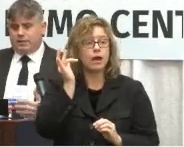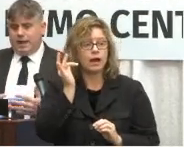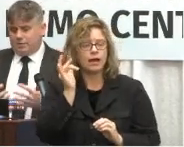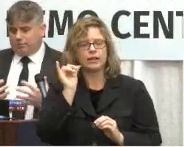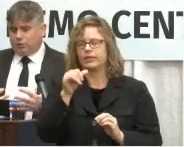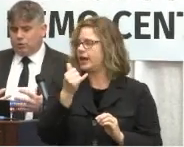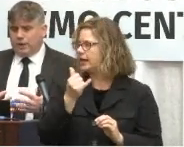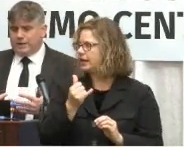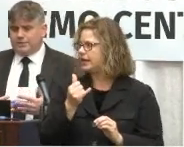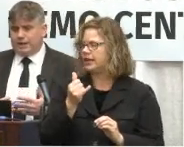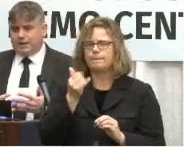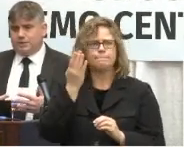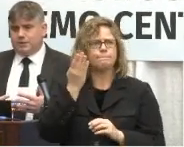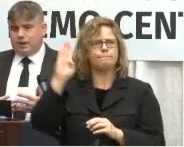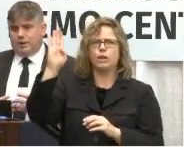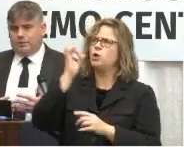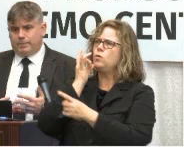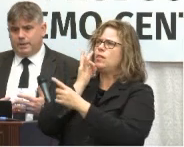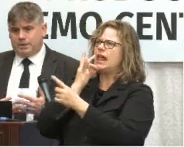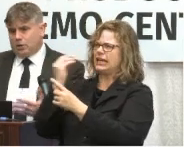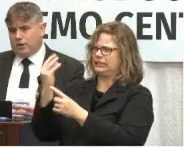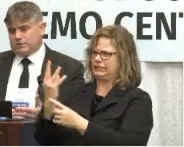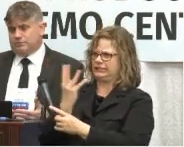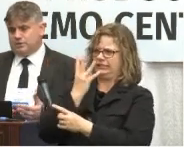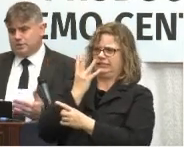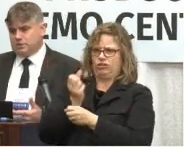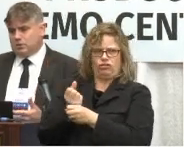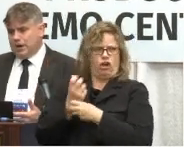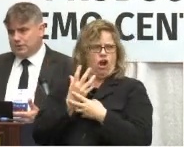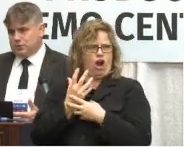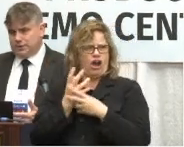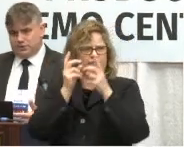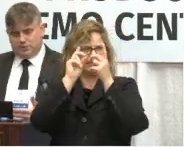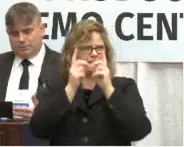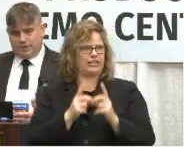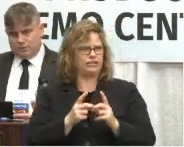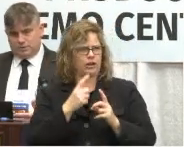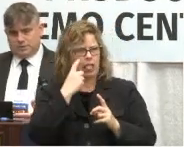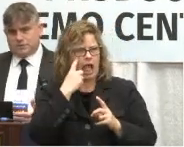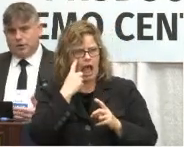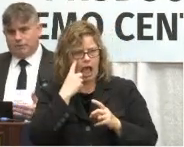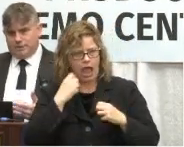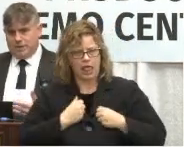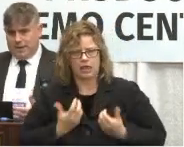that blue light that can be the cause of digital eye strain. So somebody that uses this often